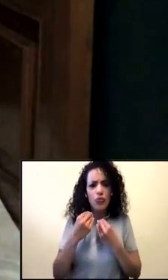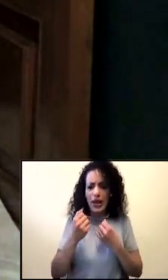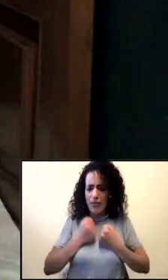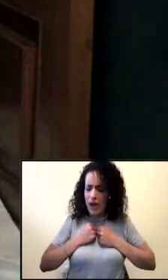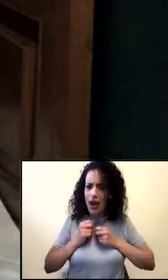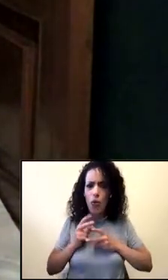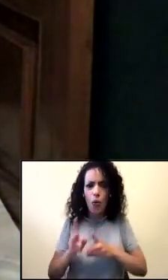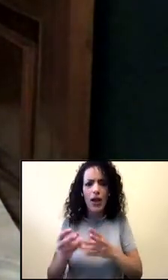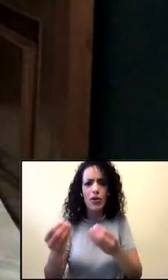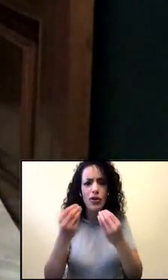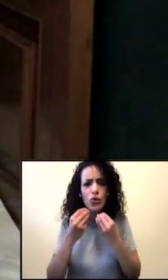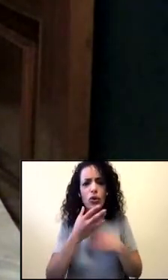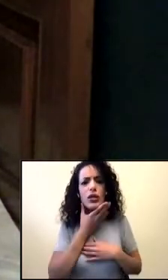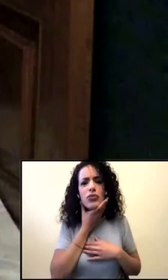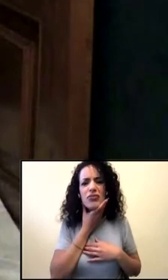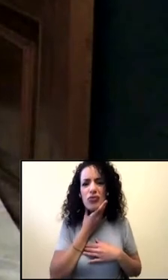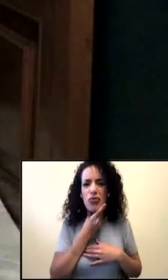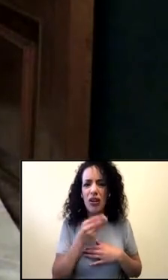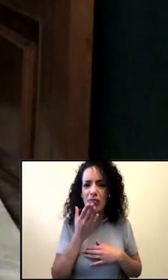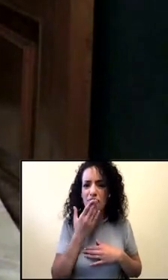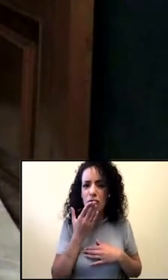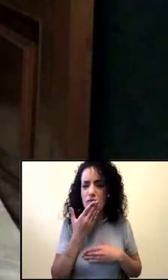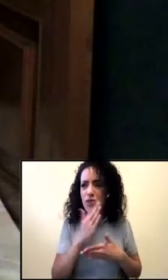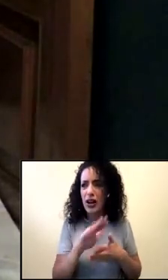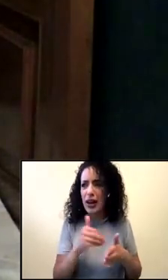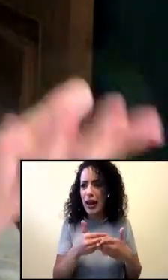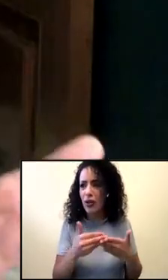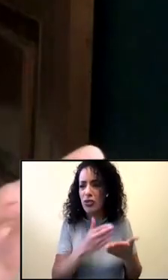dry language, it was taught in facts and figures. And so somehow,